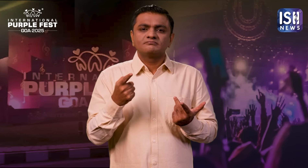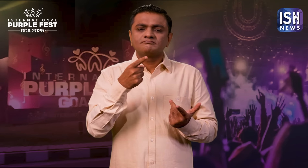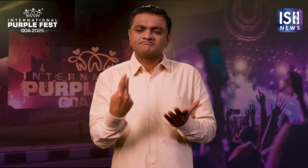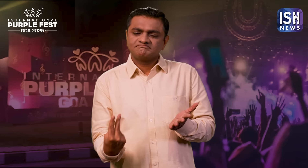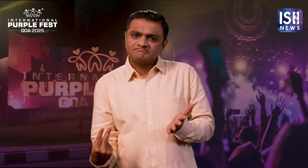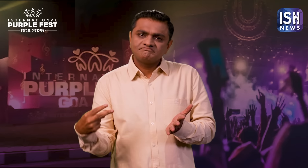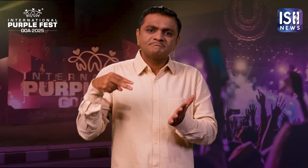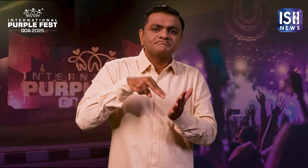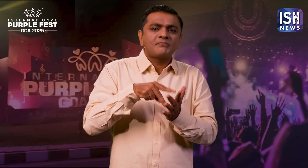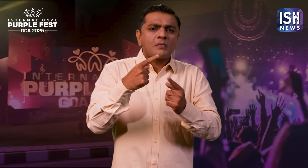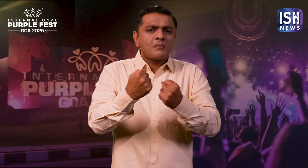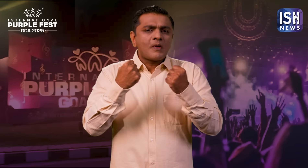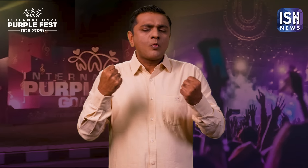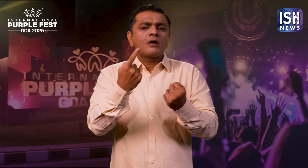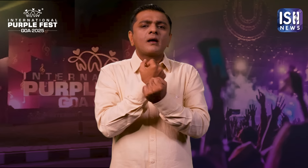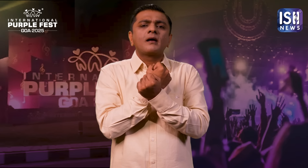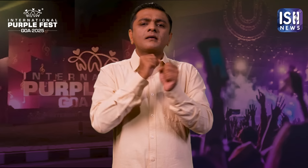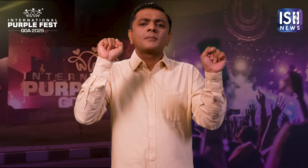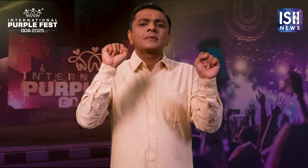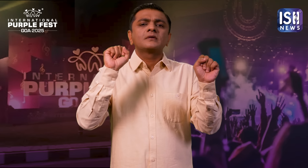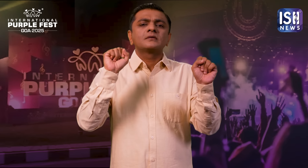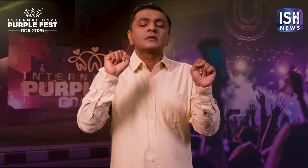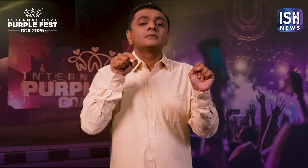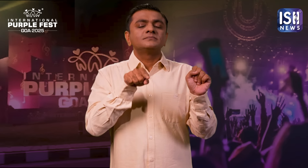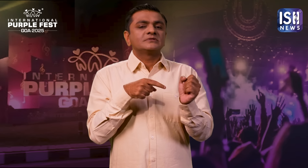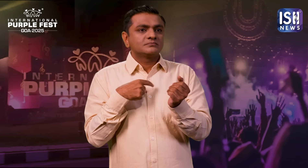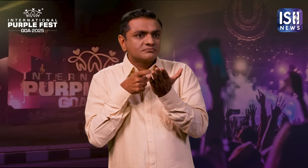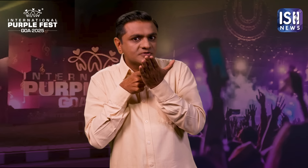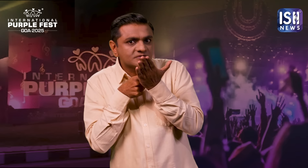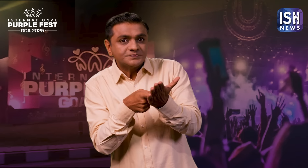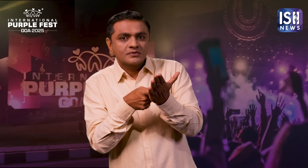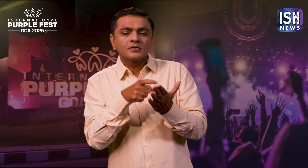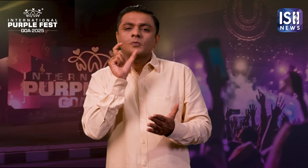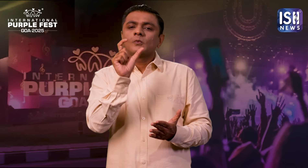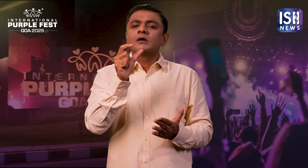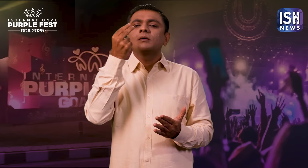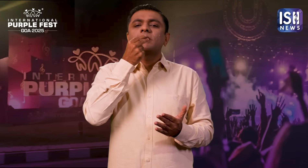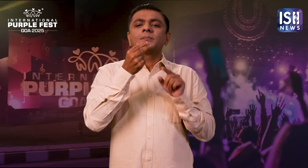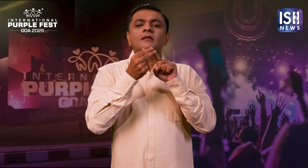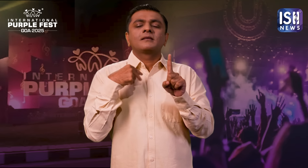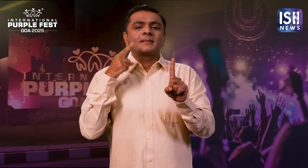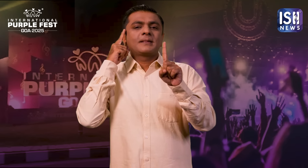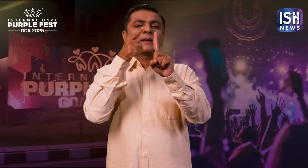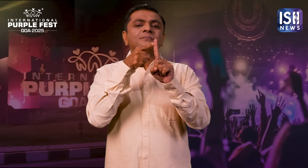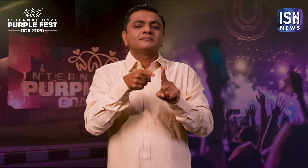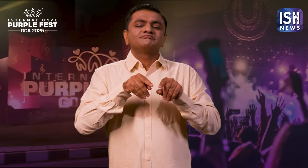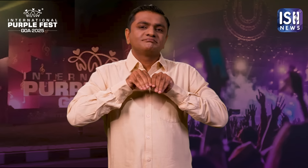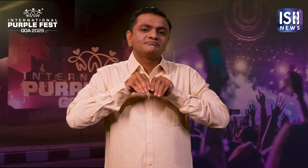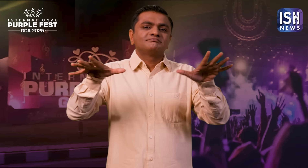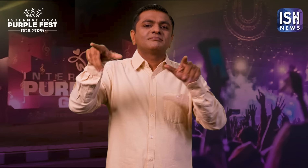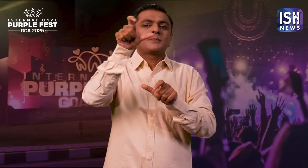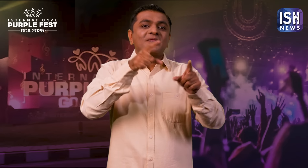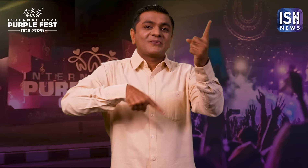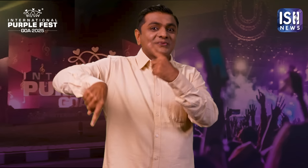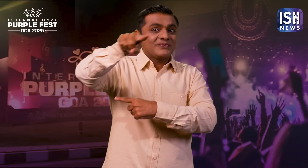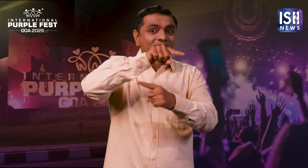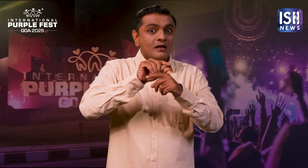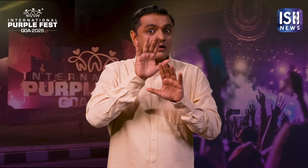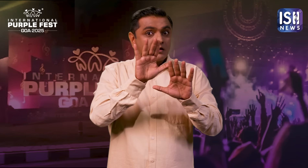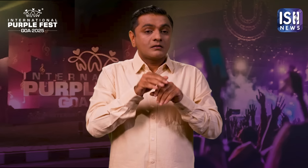It stands for power, independence and dignity for the people with disabilities.